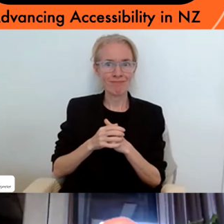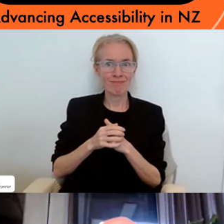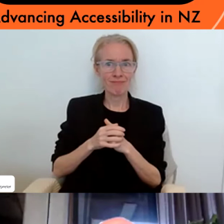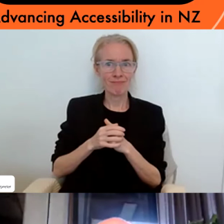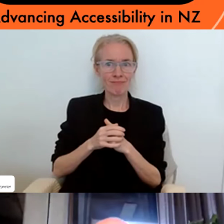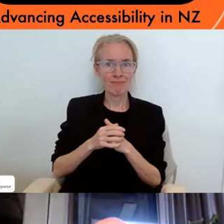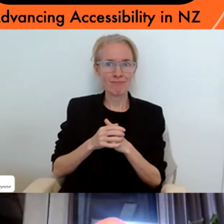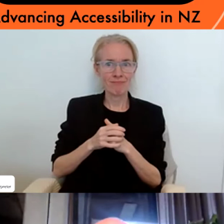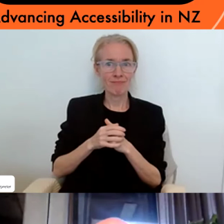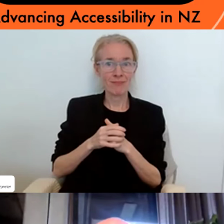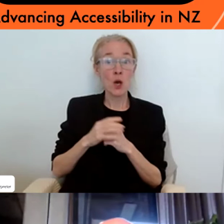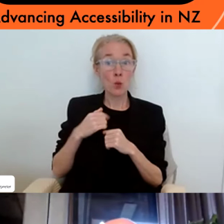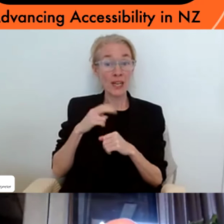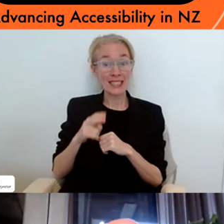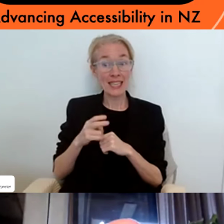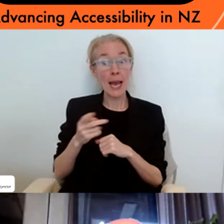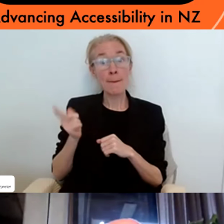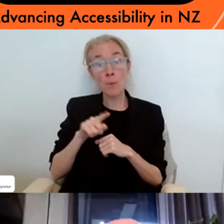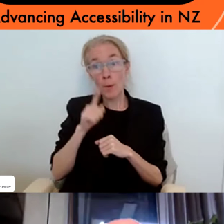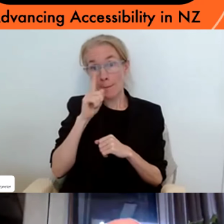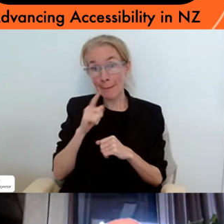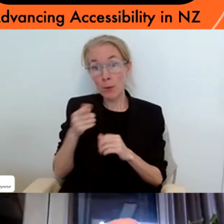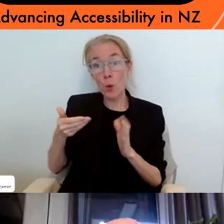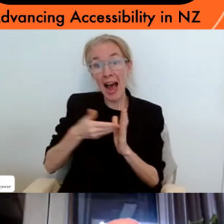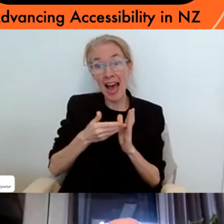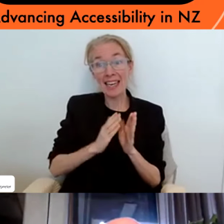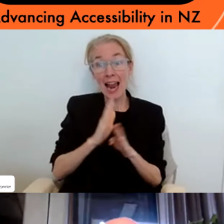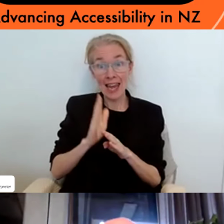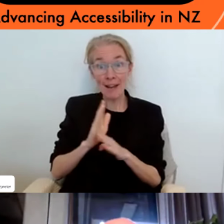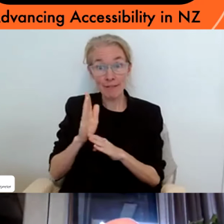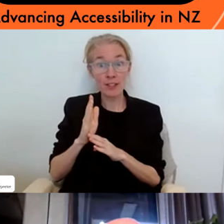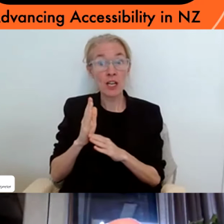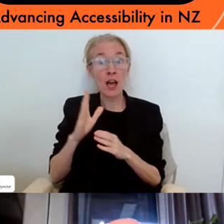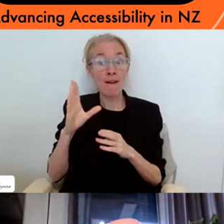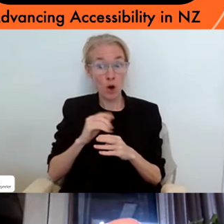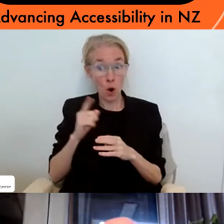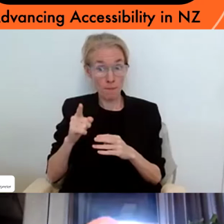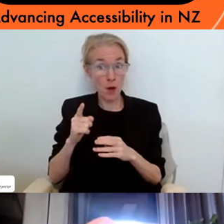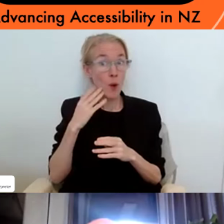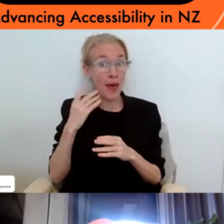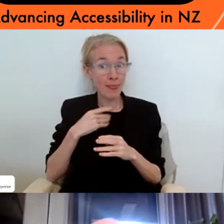of those lifts go in, but generally in our market we're not dealing